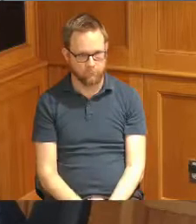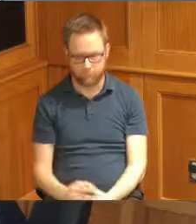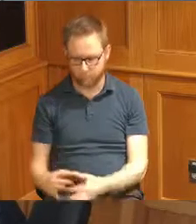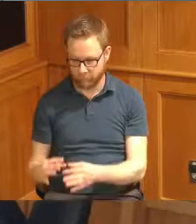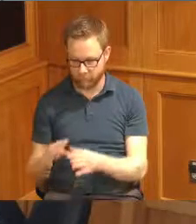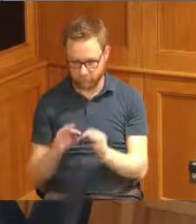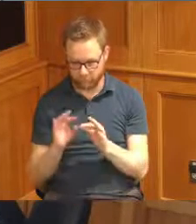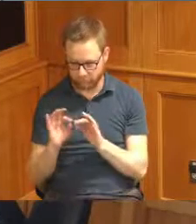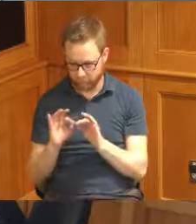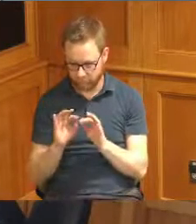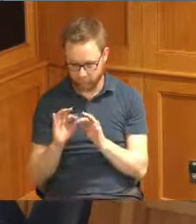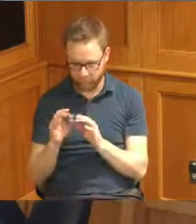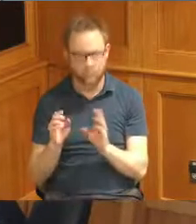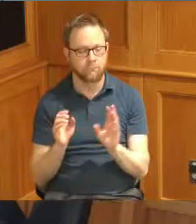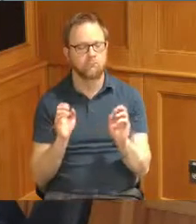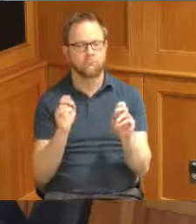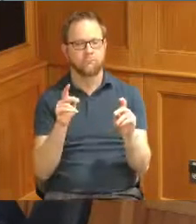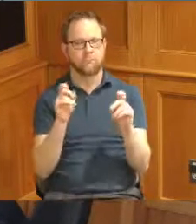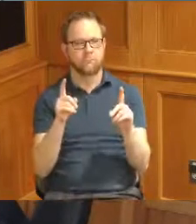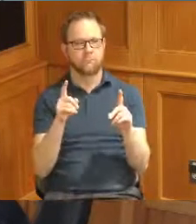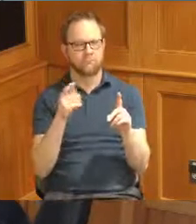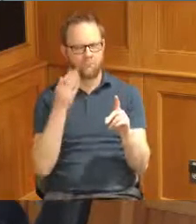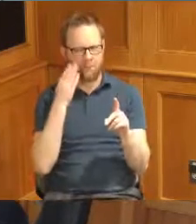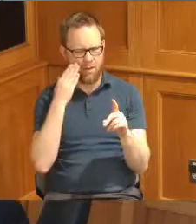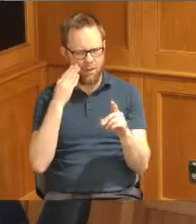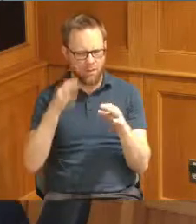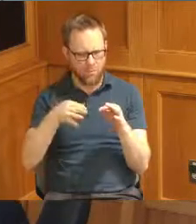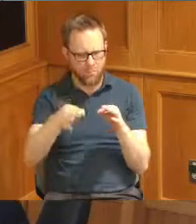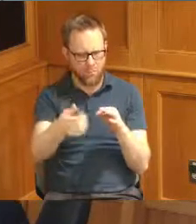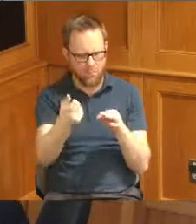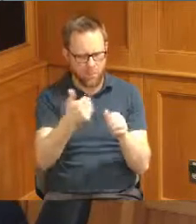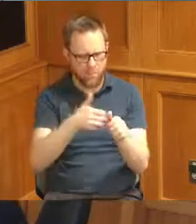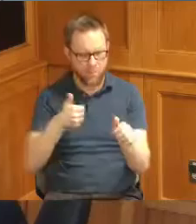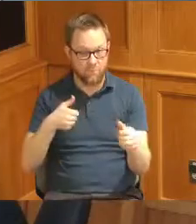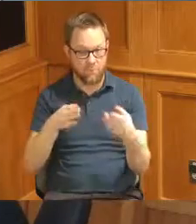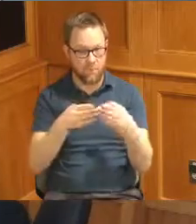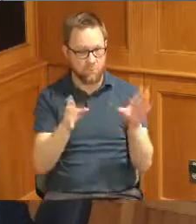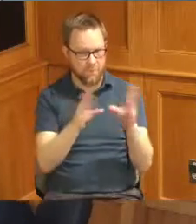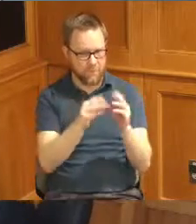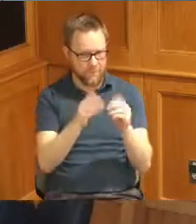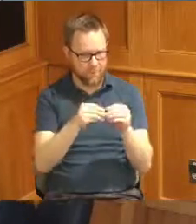okay okay I know we run a few minutes behind on the public hearing but we do have a very